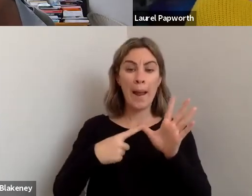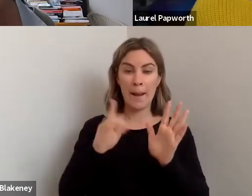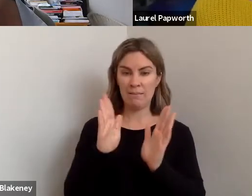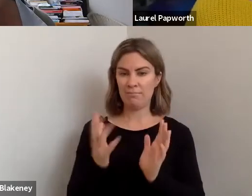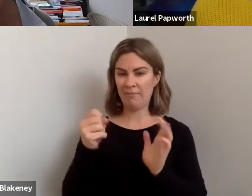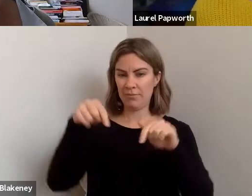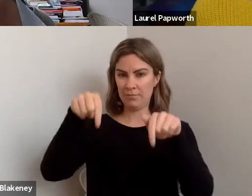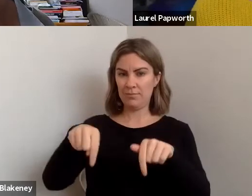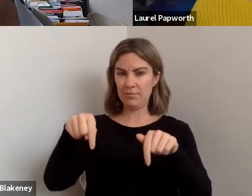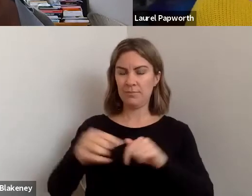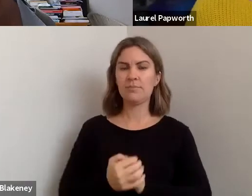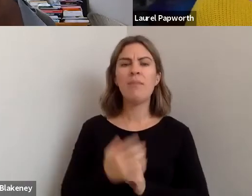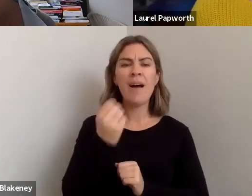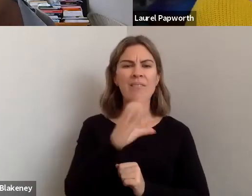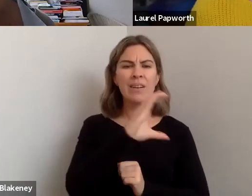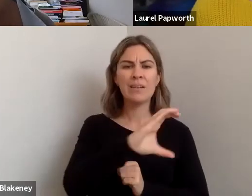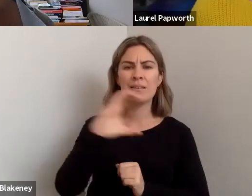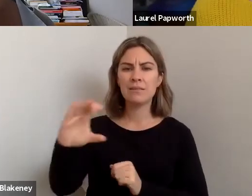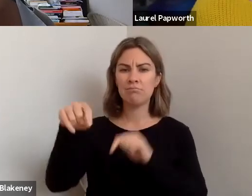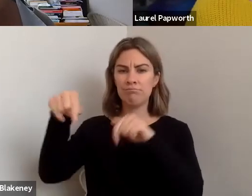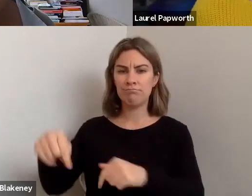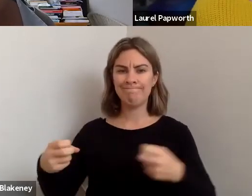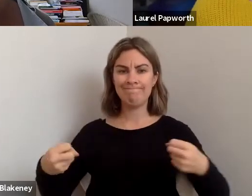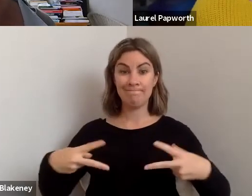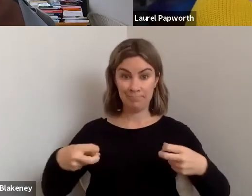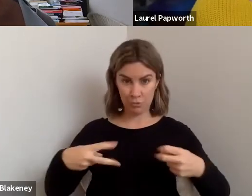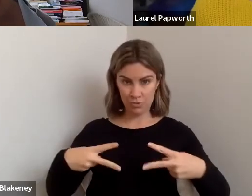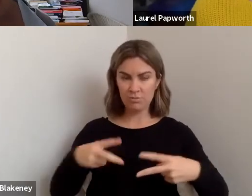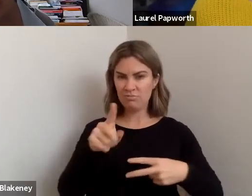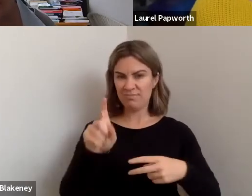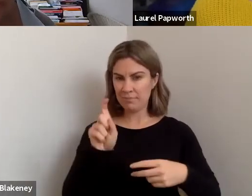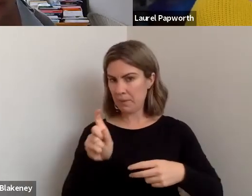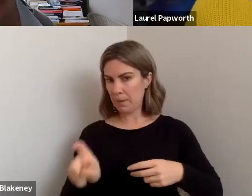available through Zoom by clicking on the "closed caption" icon in the bottom menu bar.